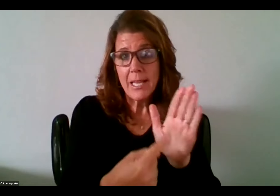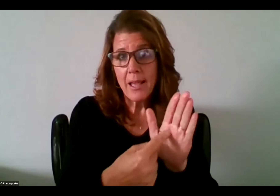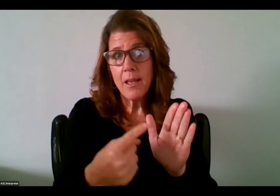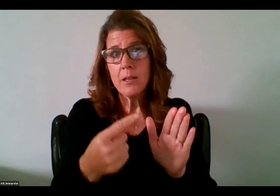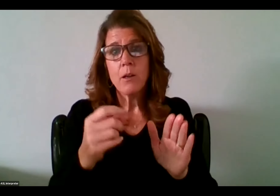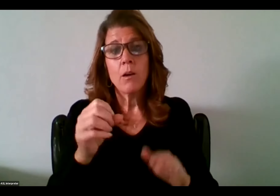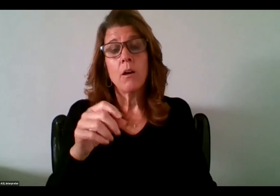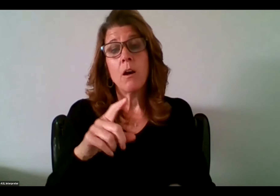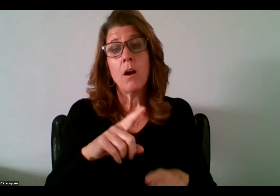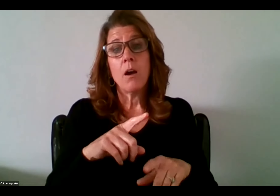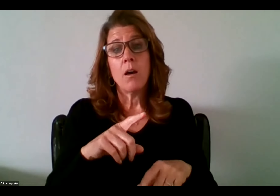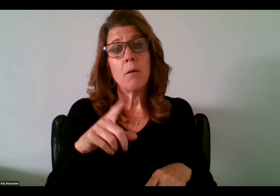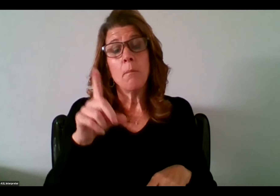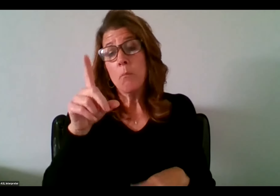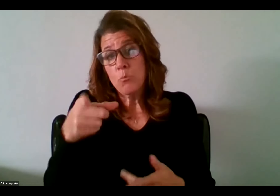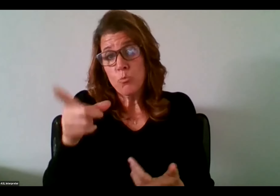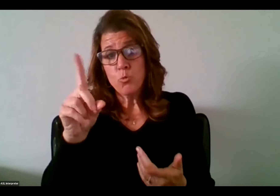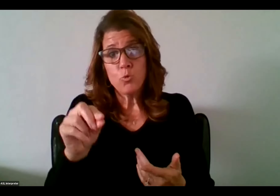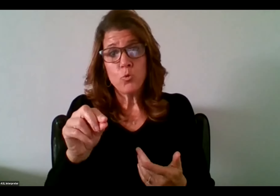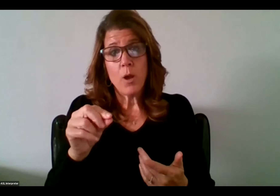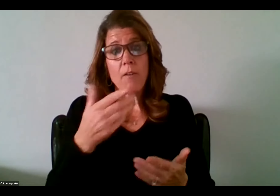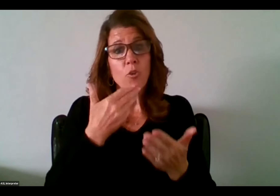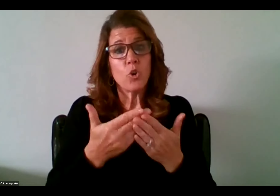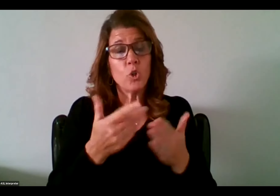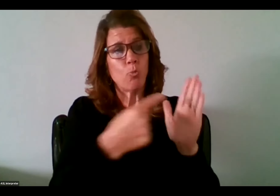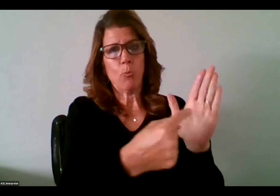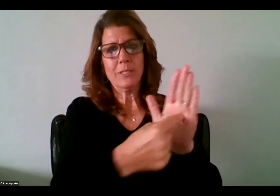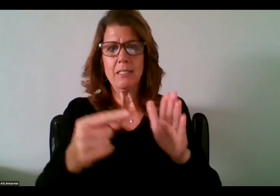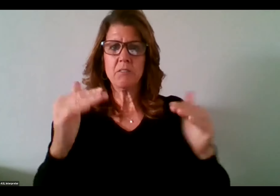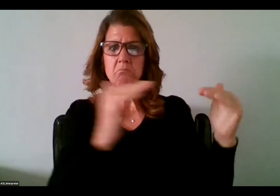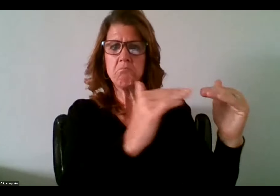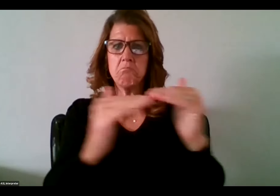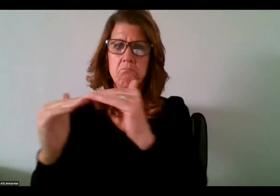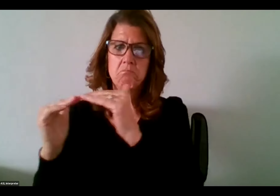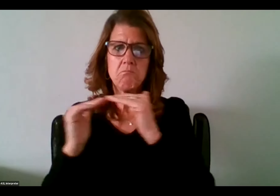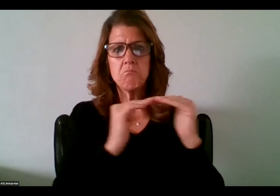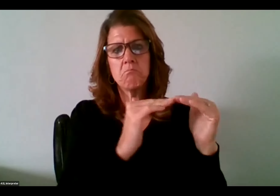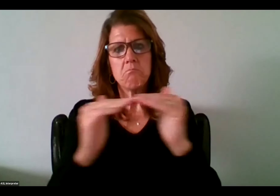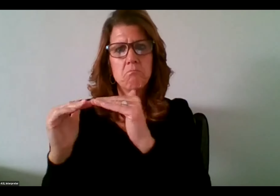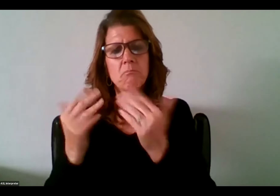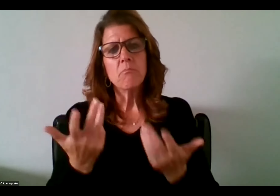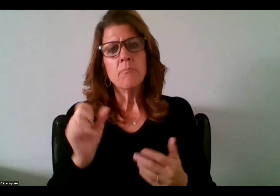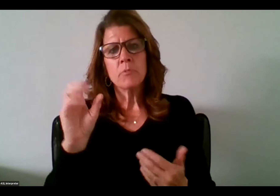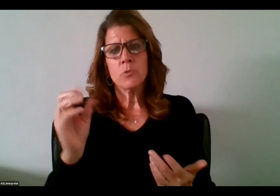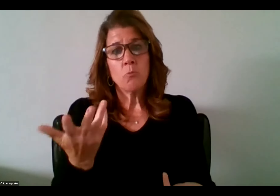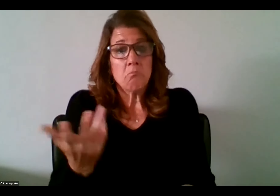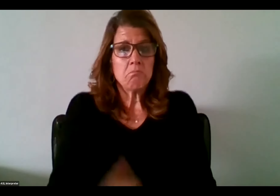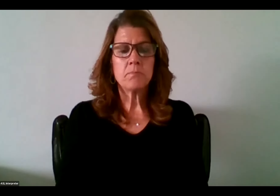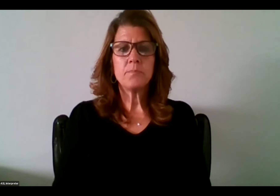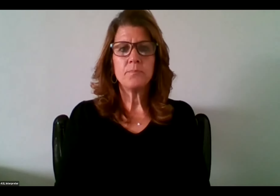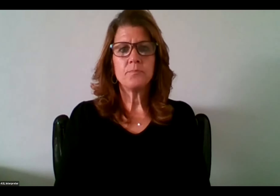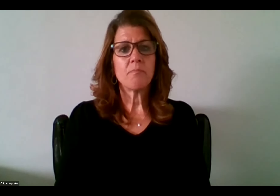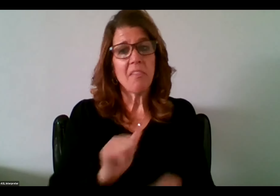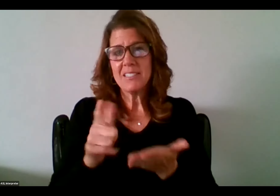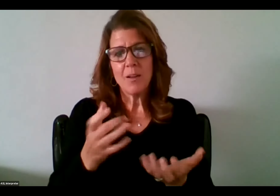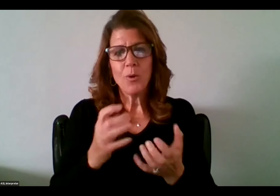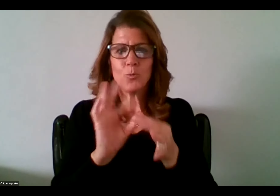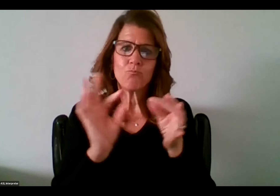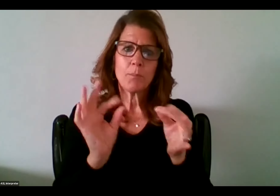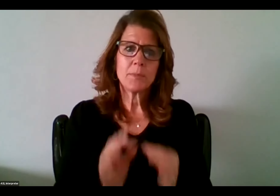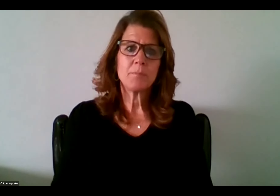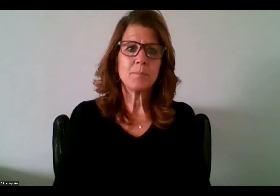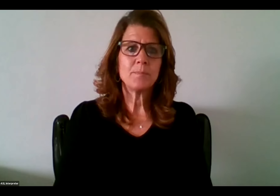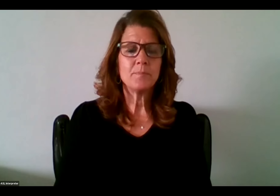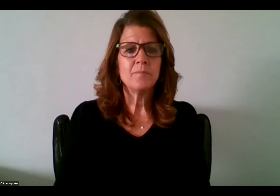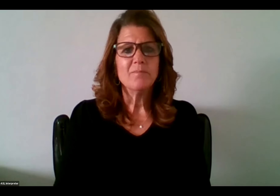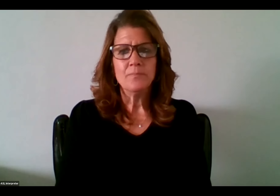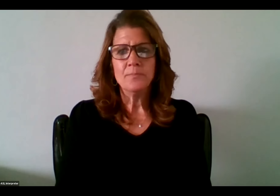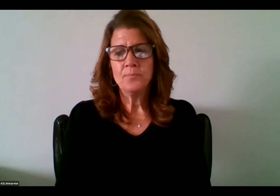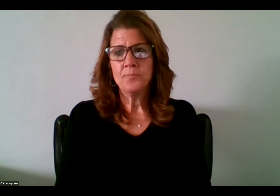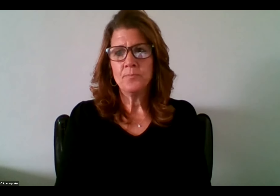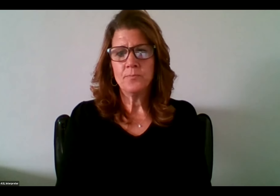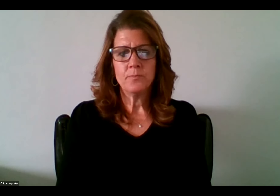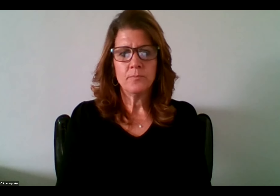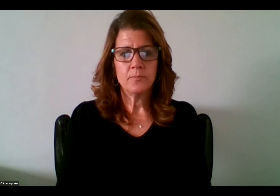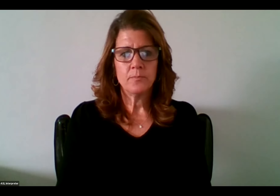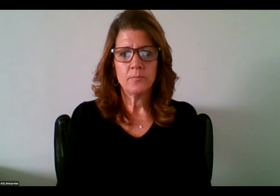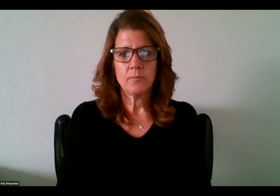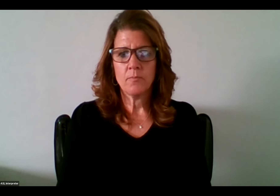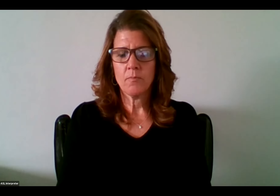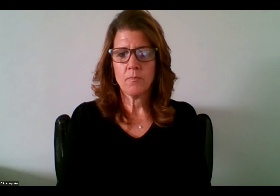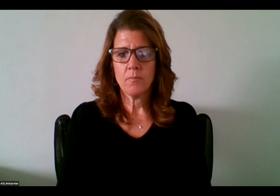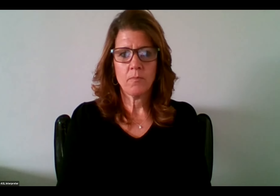want to have any other groups represented. Otherwise you really do have some good representation,